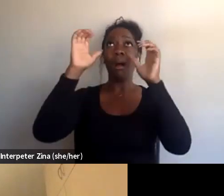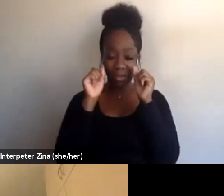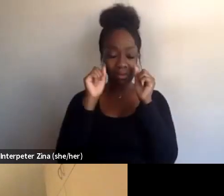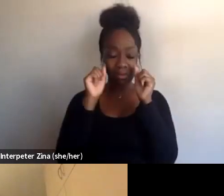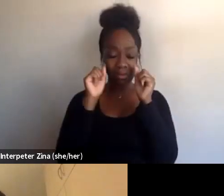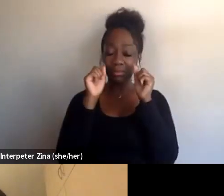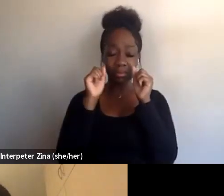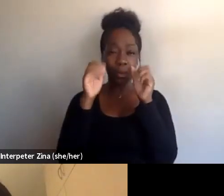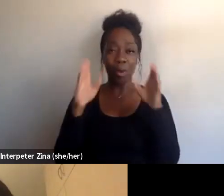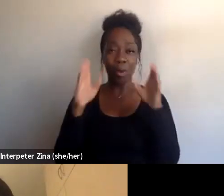Tell us, who are you?